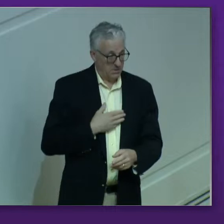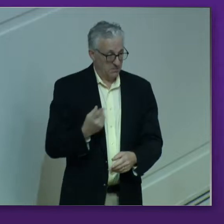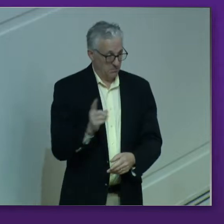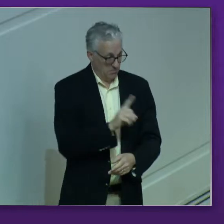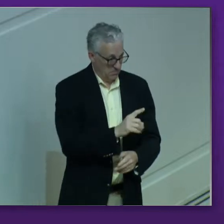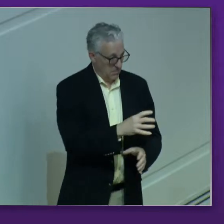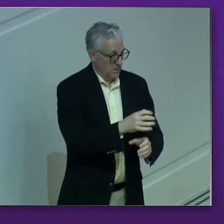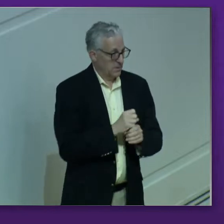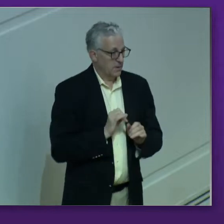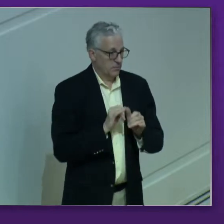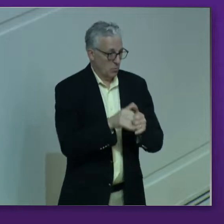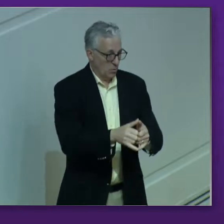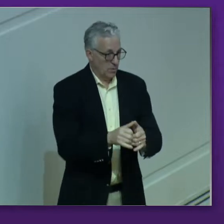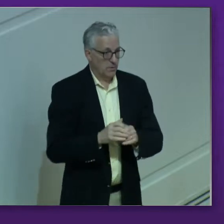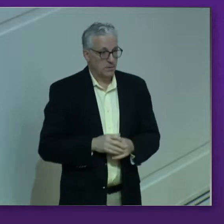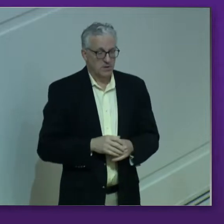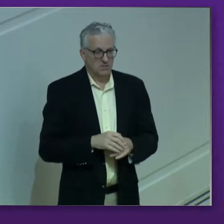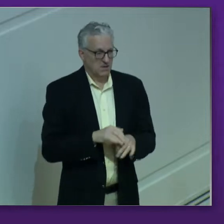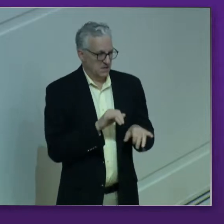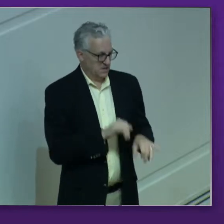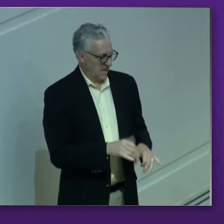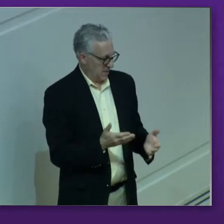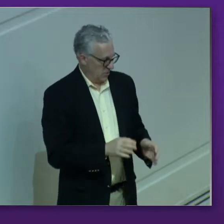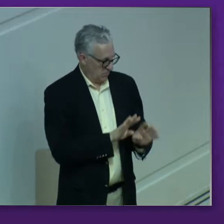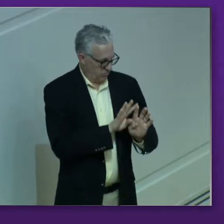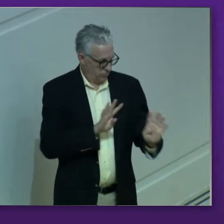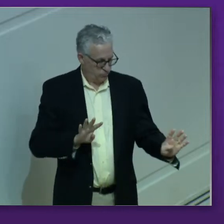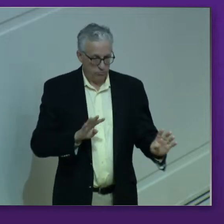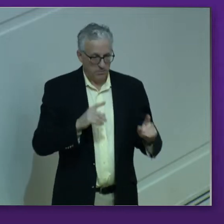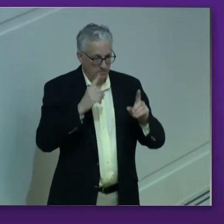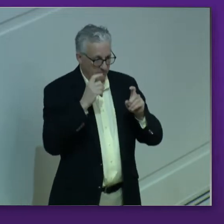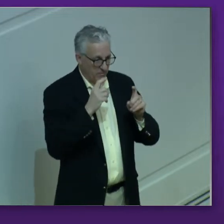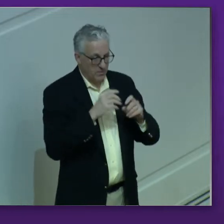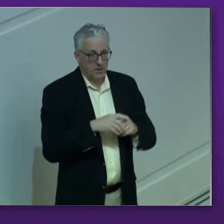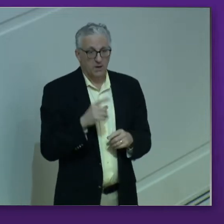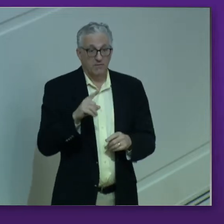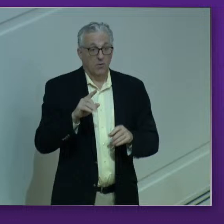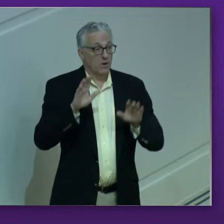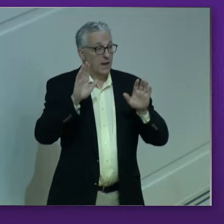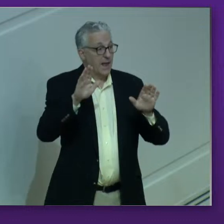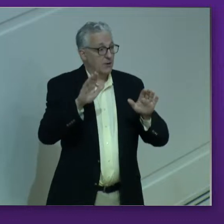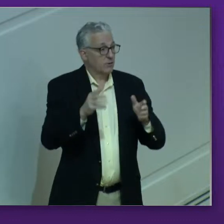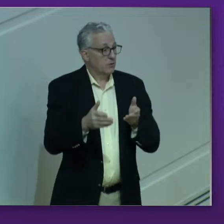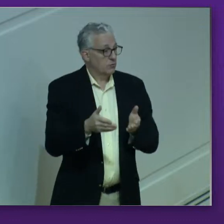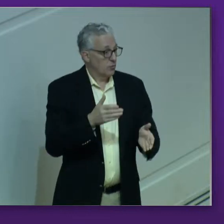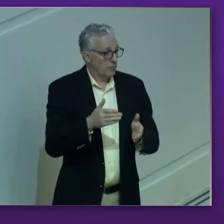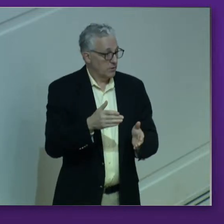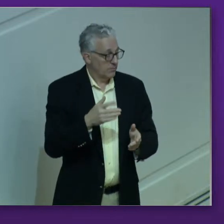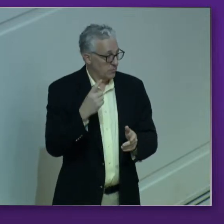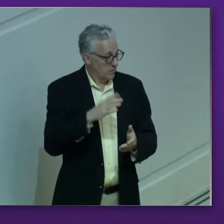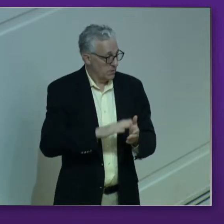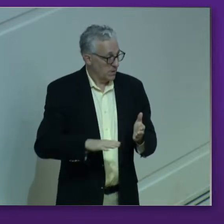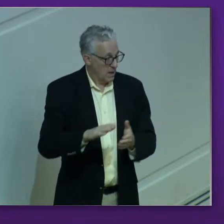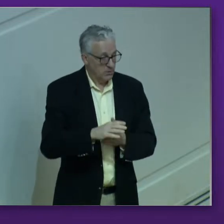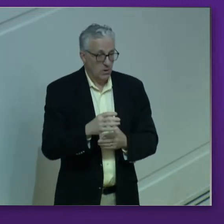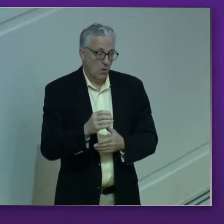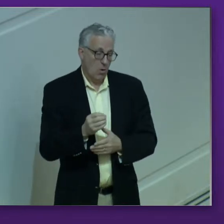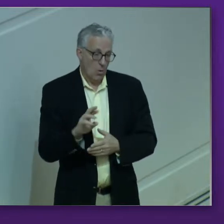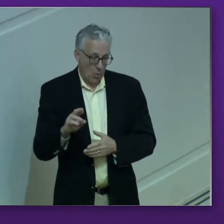PASSIONATE FACULTY TO SUPPORT STUDENTS ON THEIR ACADEMIC PATHWAYS. THESE AWARDS HIGHLIGHT SEVERAL OUTSTANDING